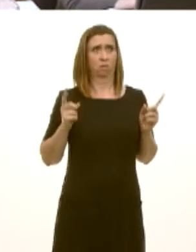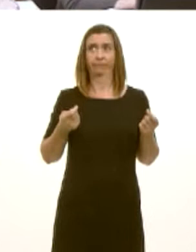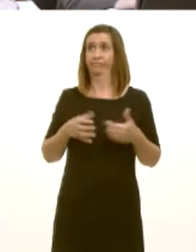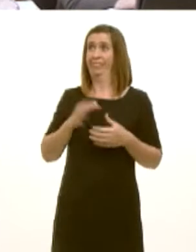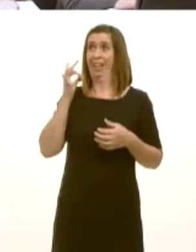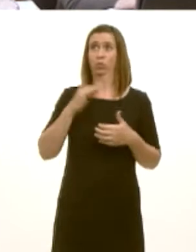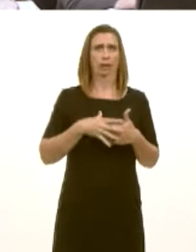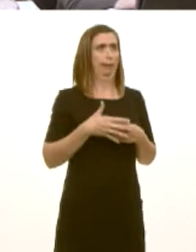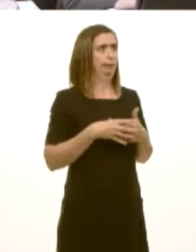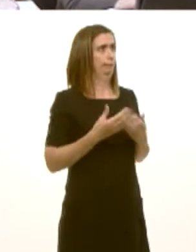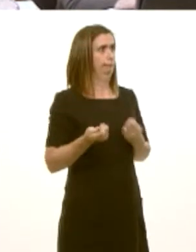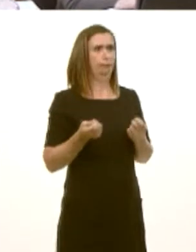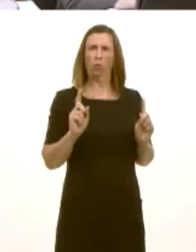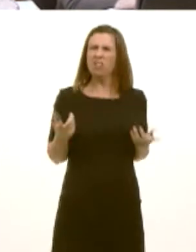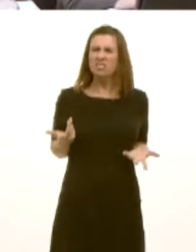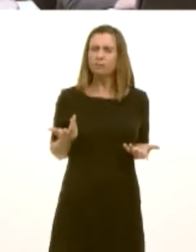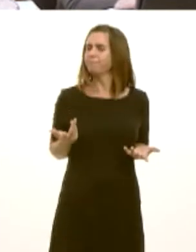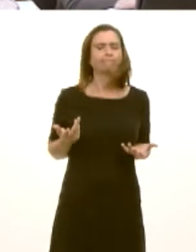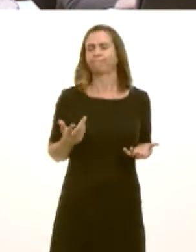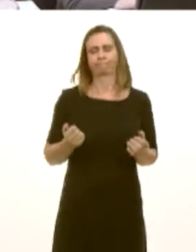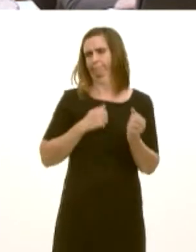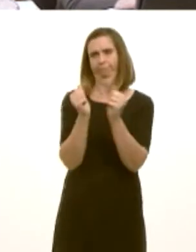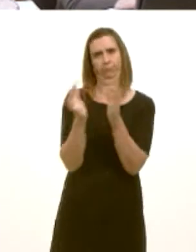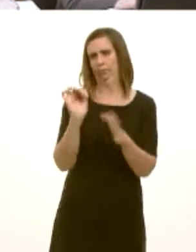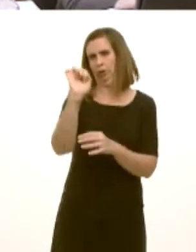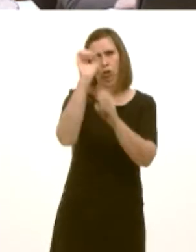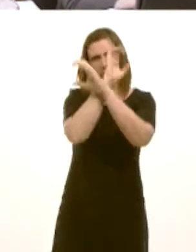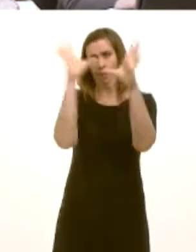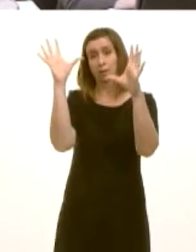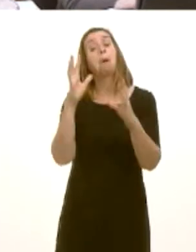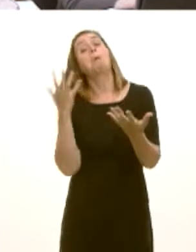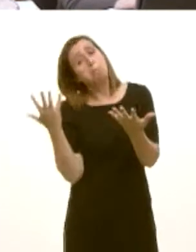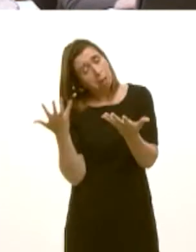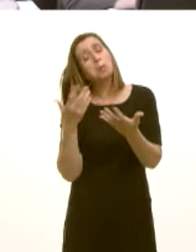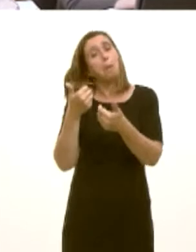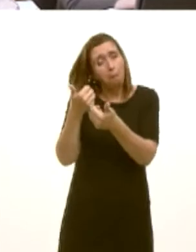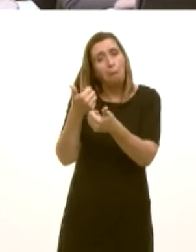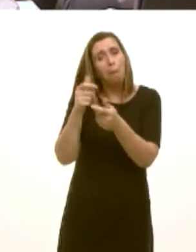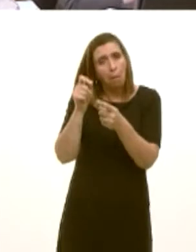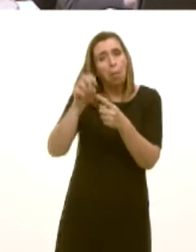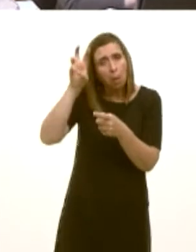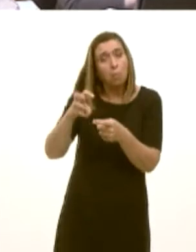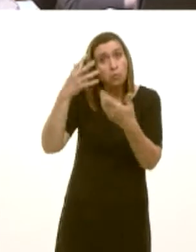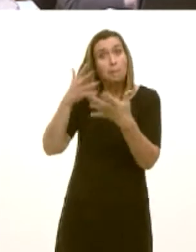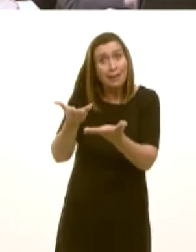In my opinion, I welcome the fact that at least Plaid Cymru has presented an ideaóthatís